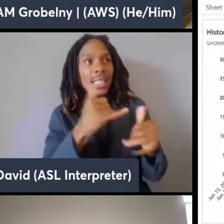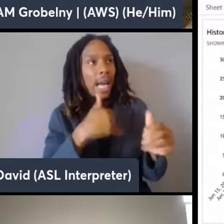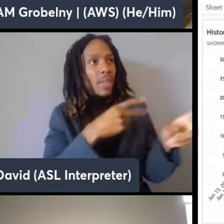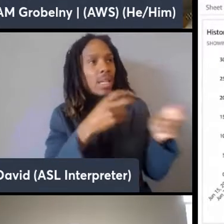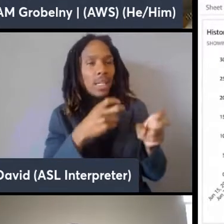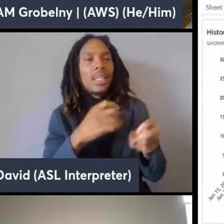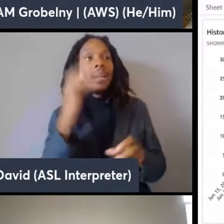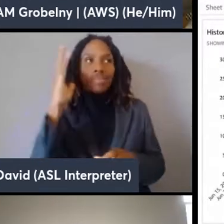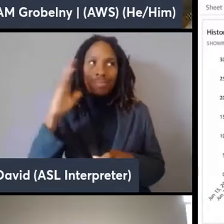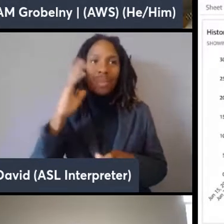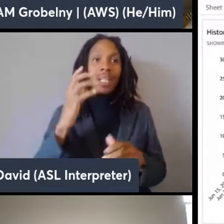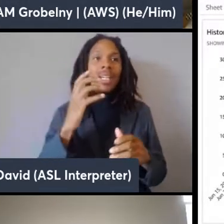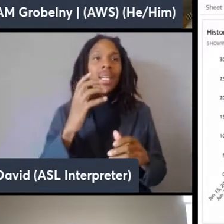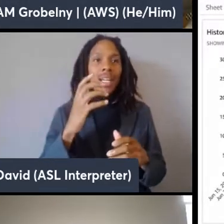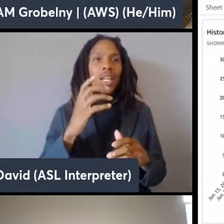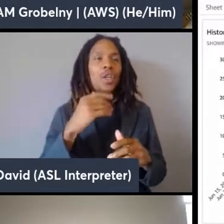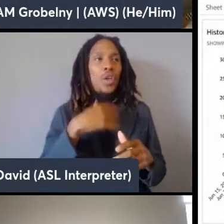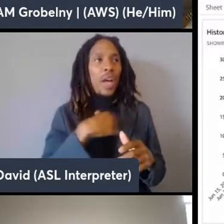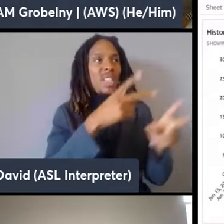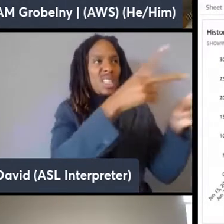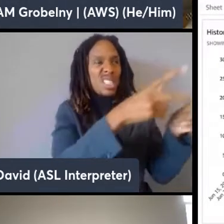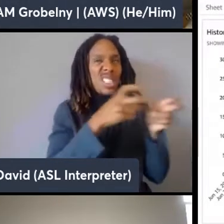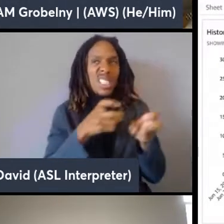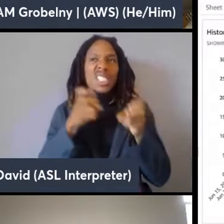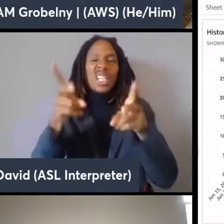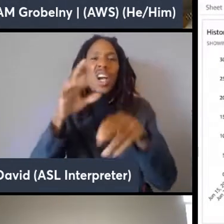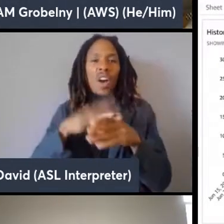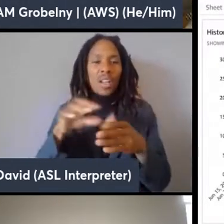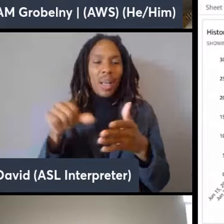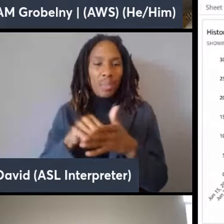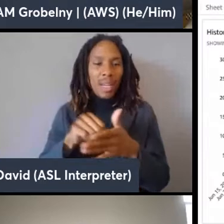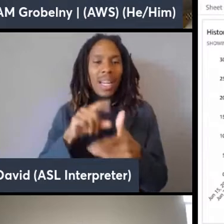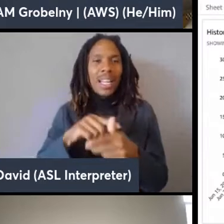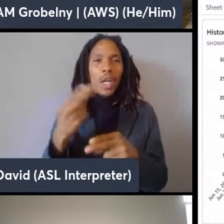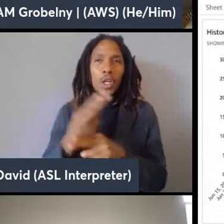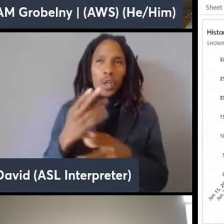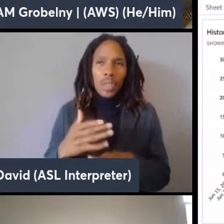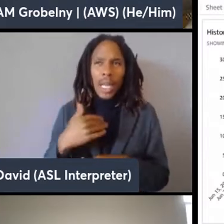this whole dashboard on a page, and then the user will have to then think about their context.